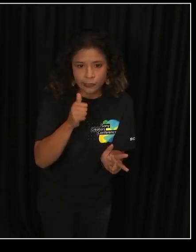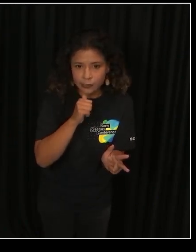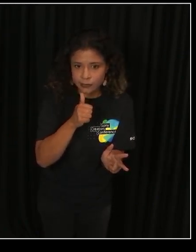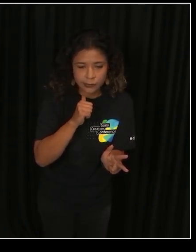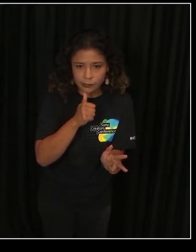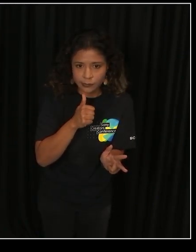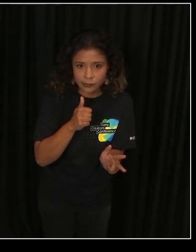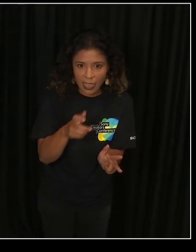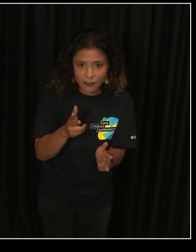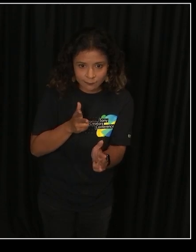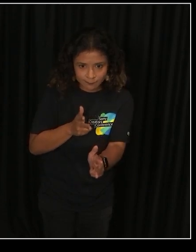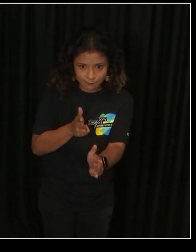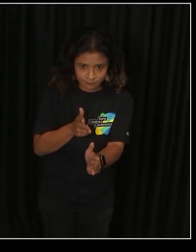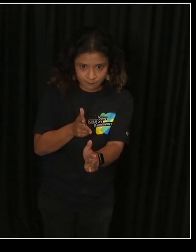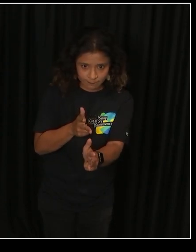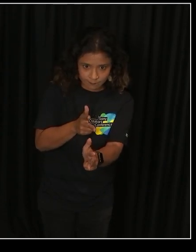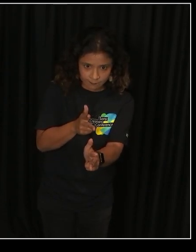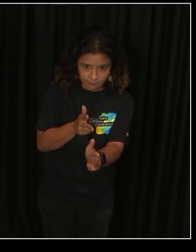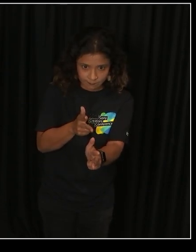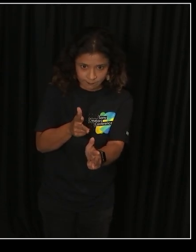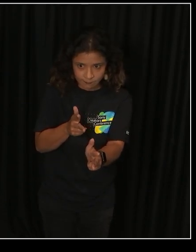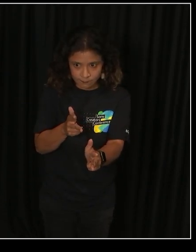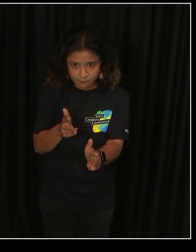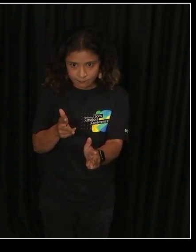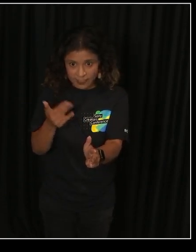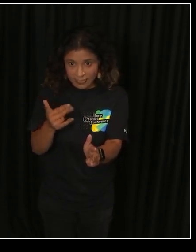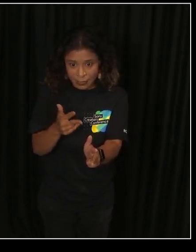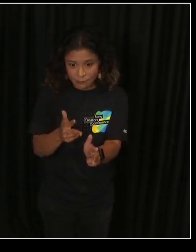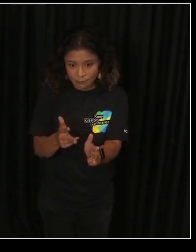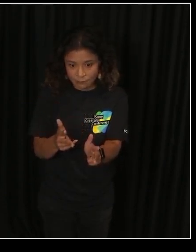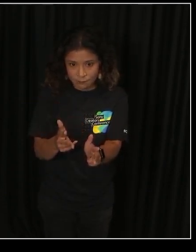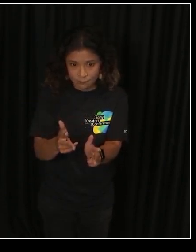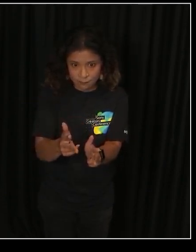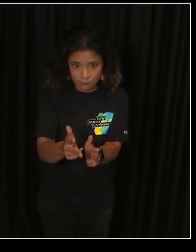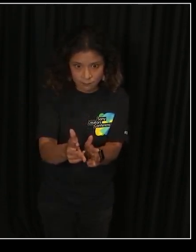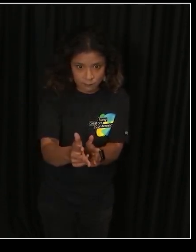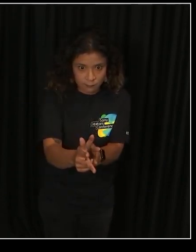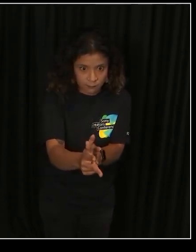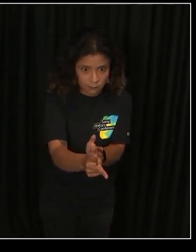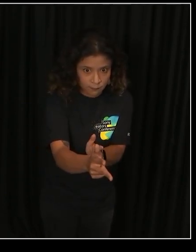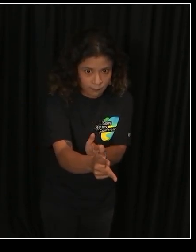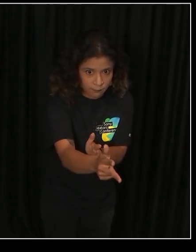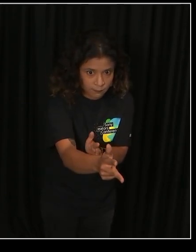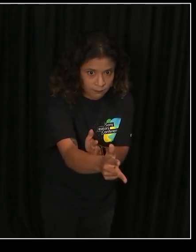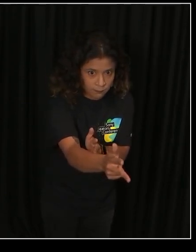Orange knows that, goes towards the outside line. And he's ahead then of Tomo Yamanaka as they come in towards Indianapolis.